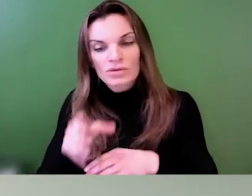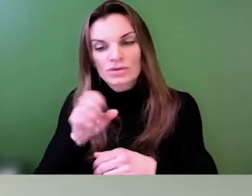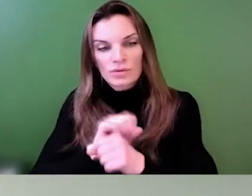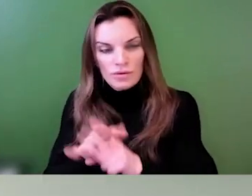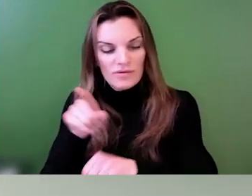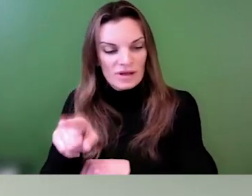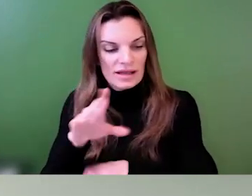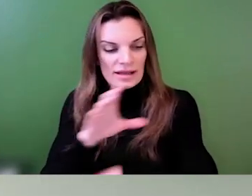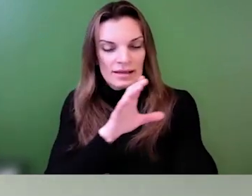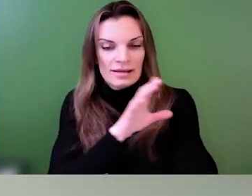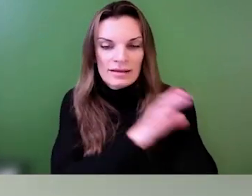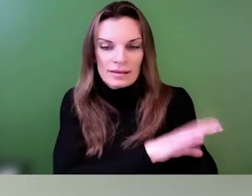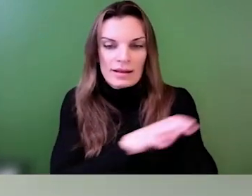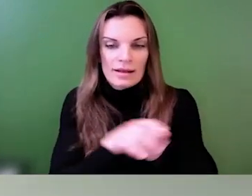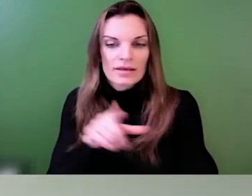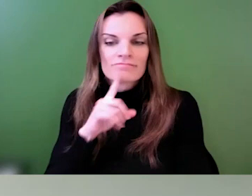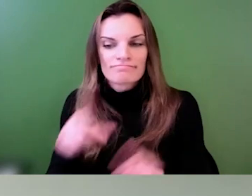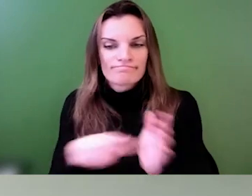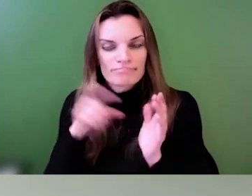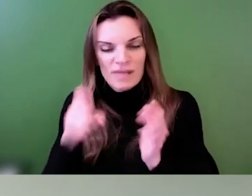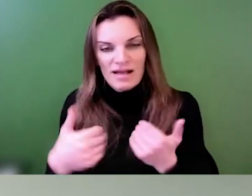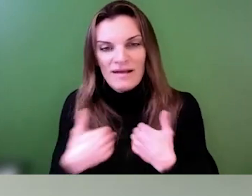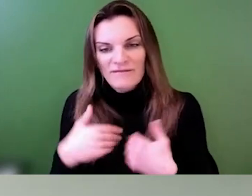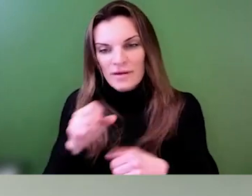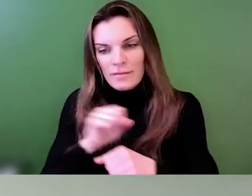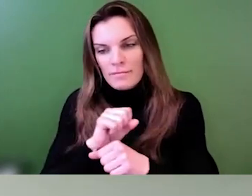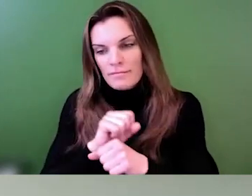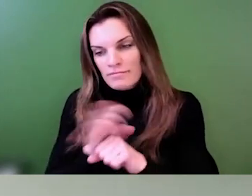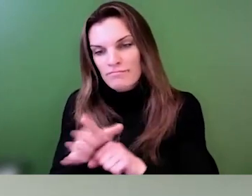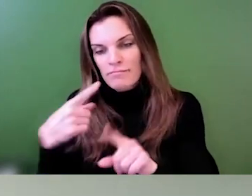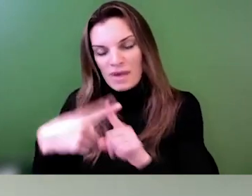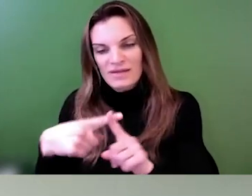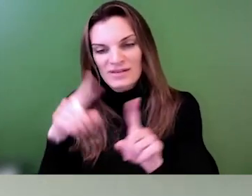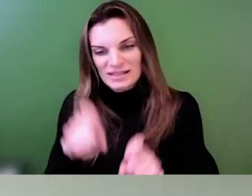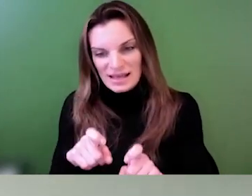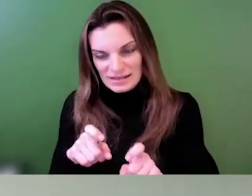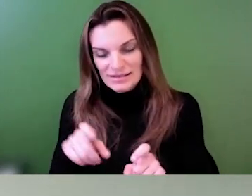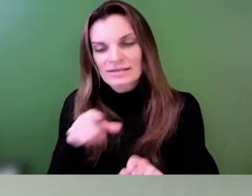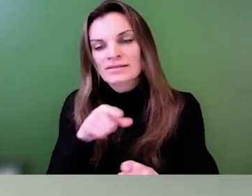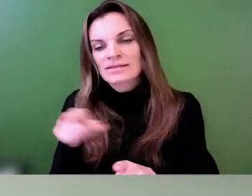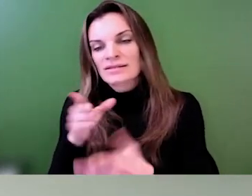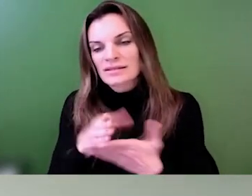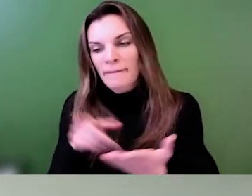clinics require a positive COVID test. And some providers are